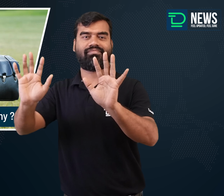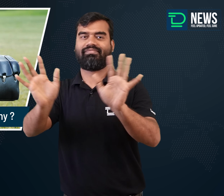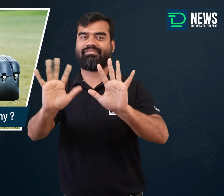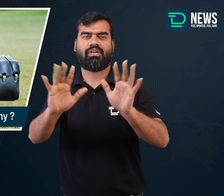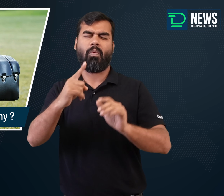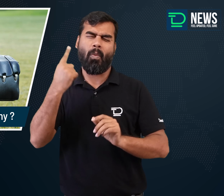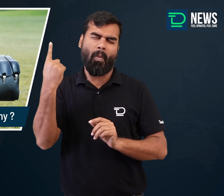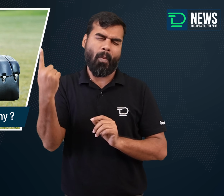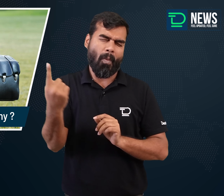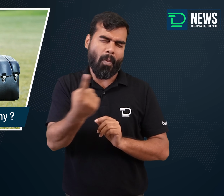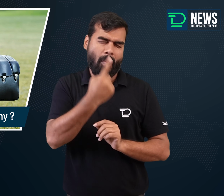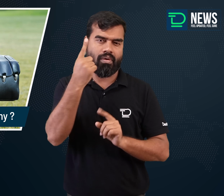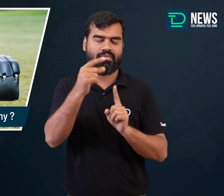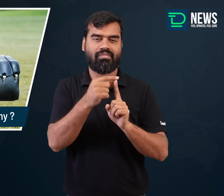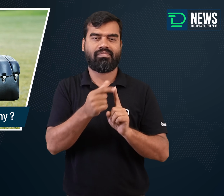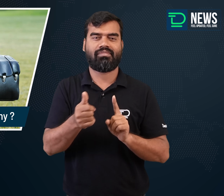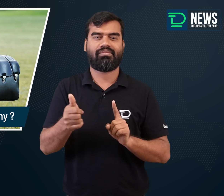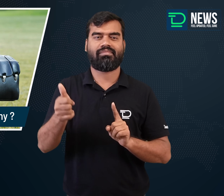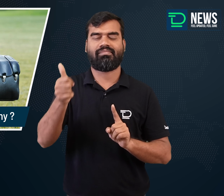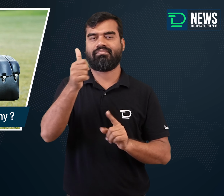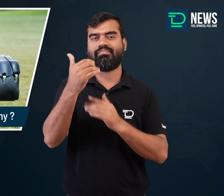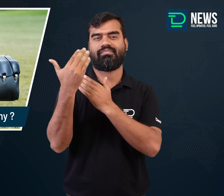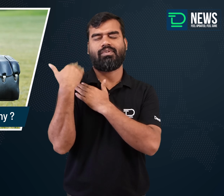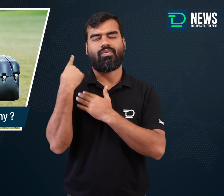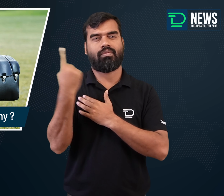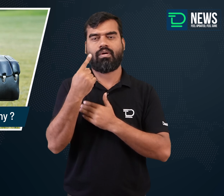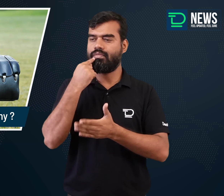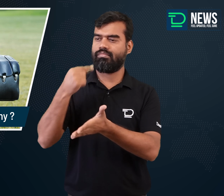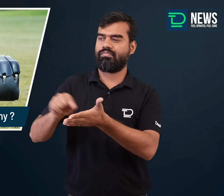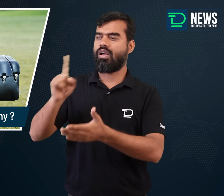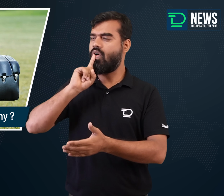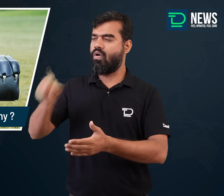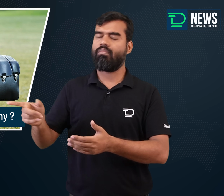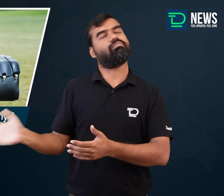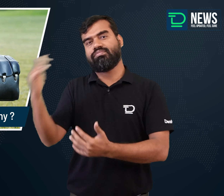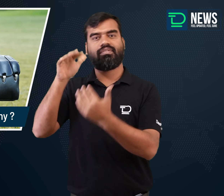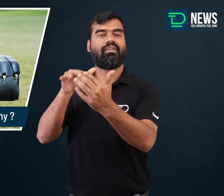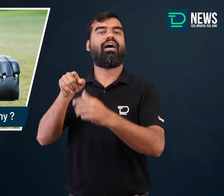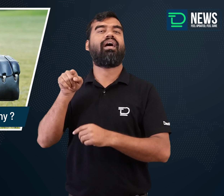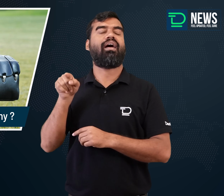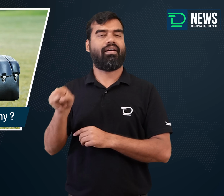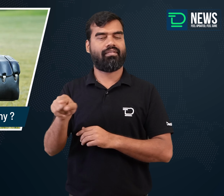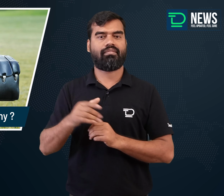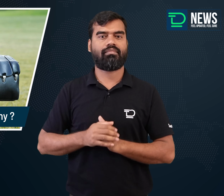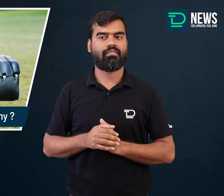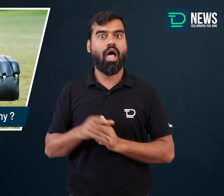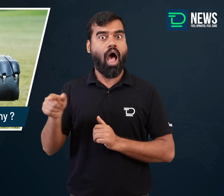No, the president has to give permission.